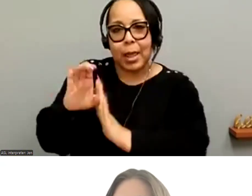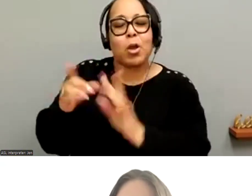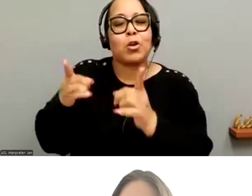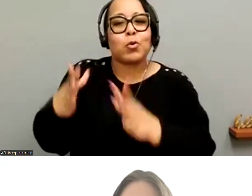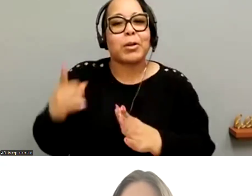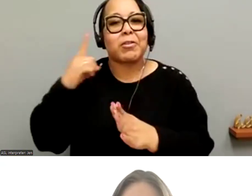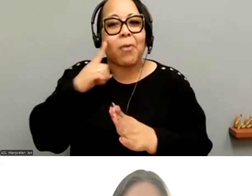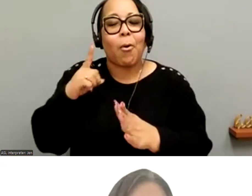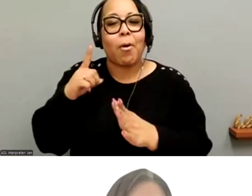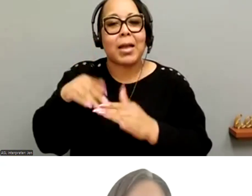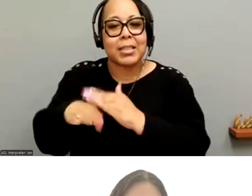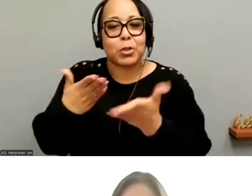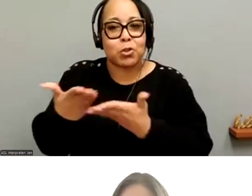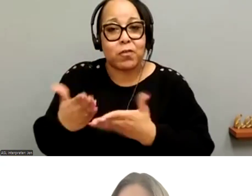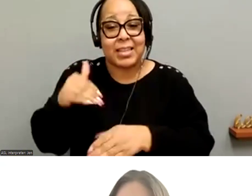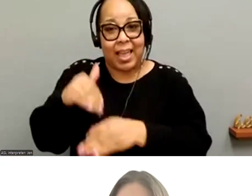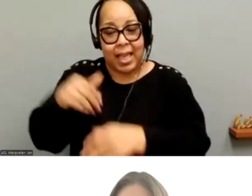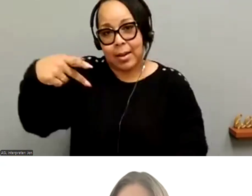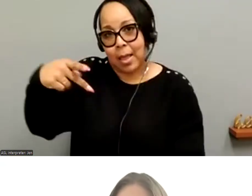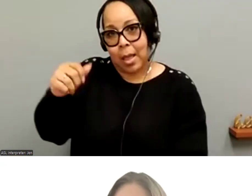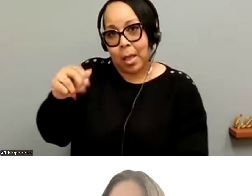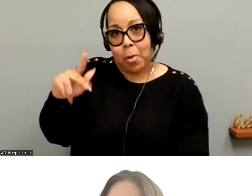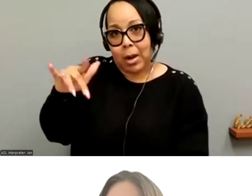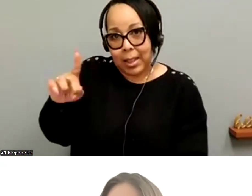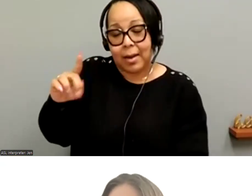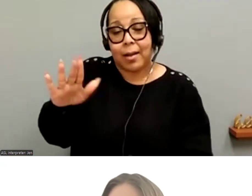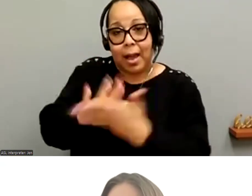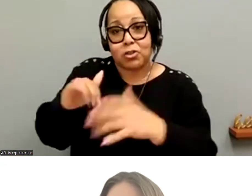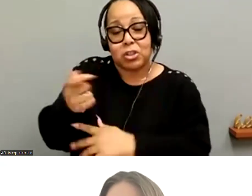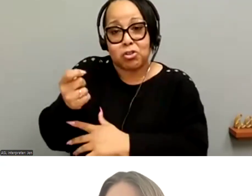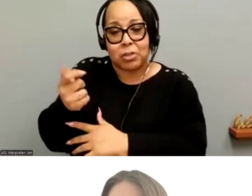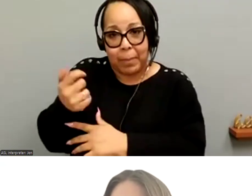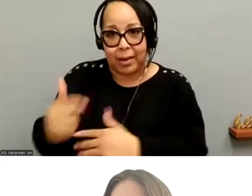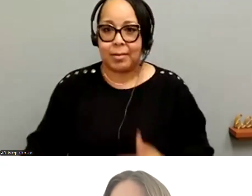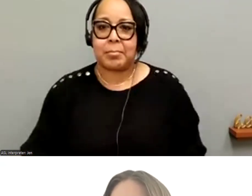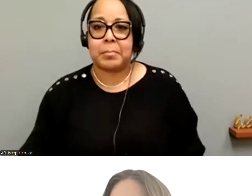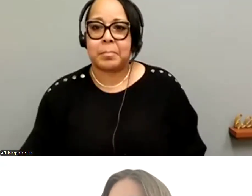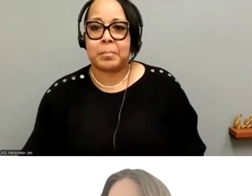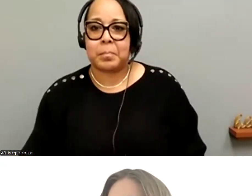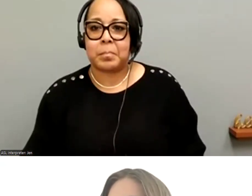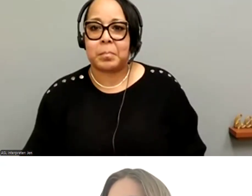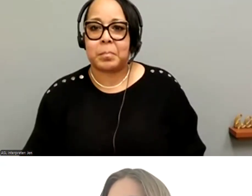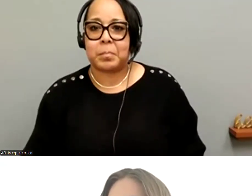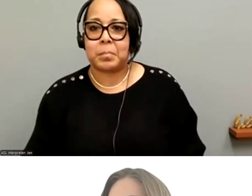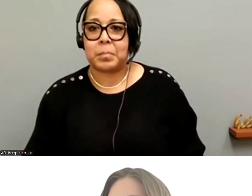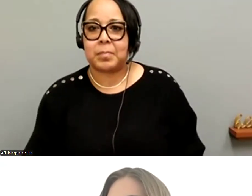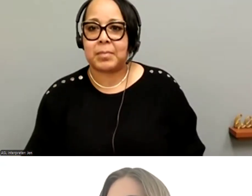13:15:46 Parkland College in Champaign. 13:15:49 Go ahead. Thank you.